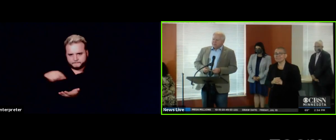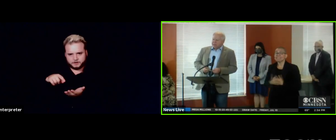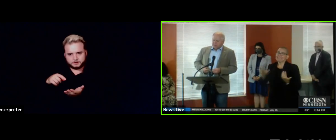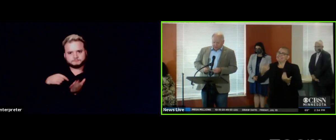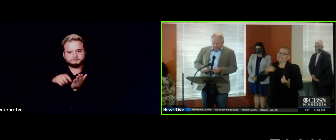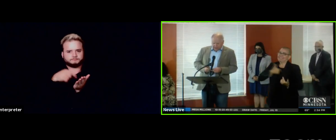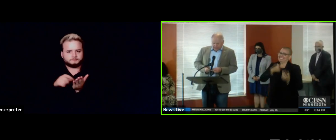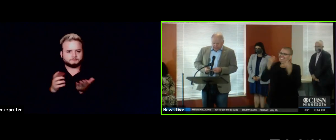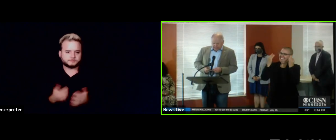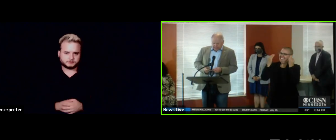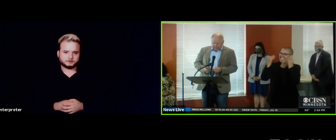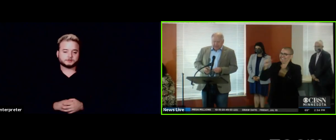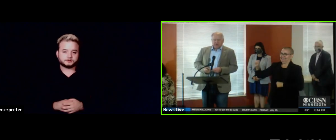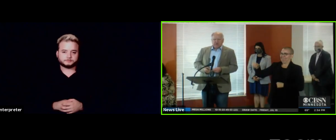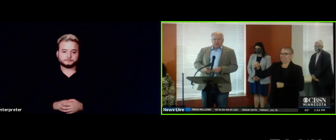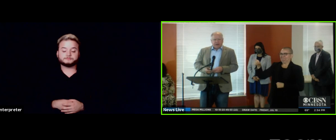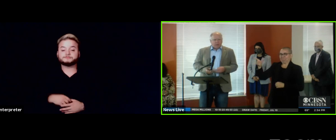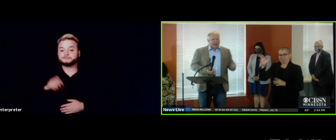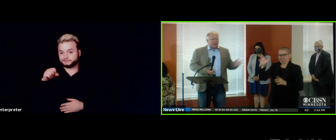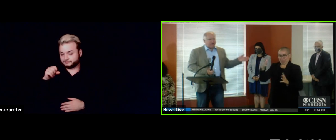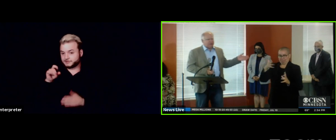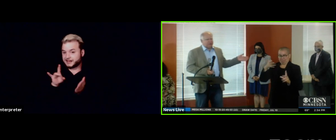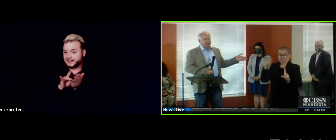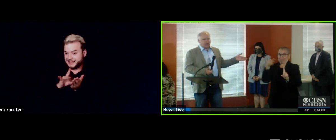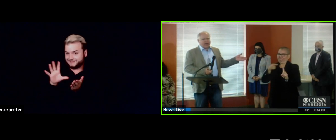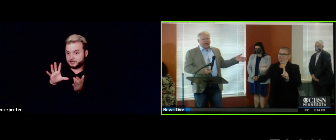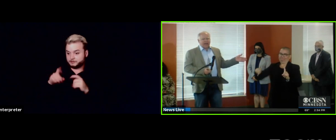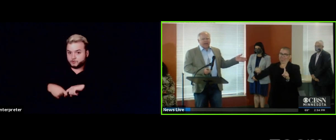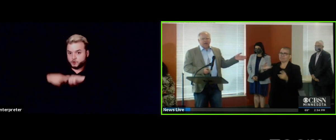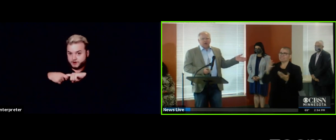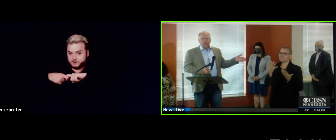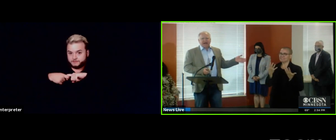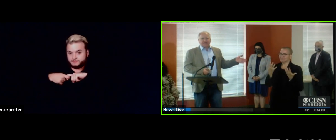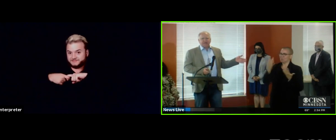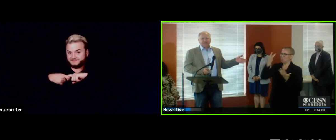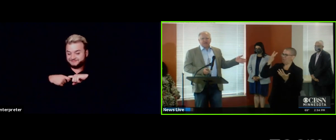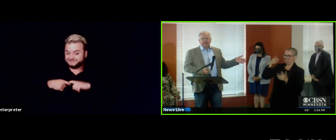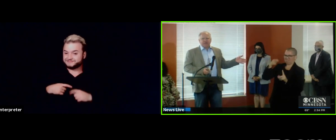big here. The issues around why those numbers are so high go back to the issues that were